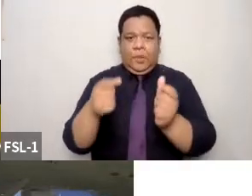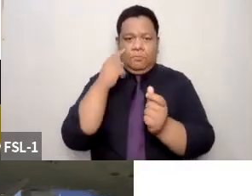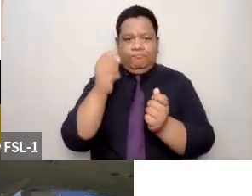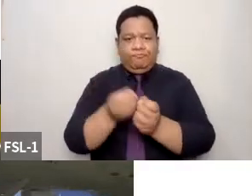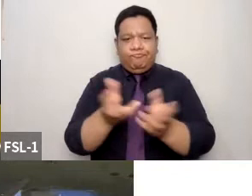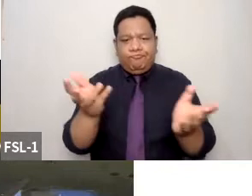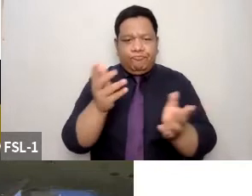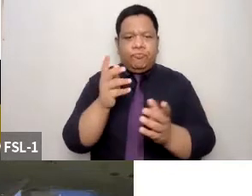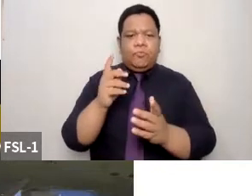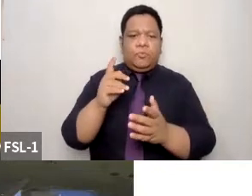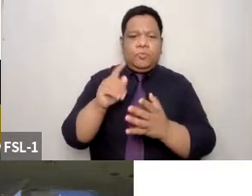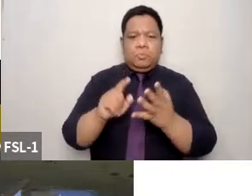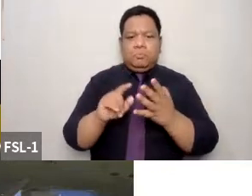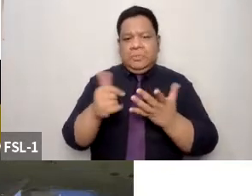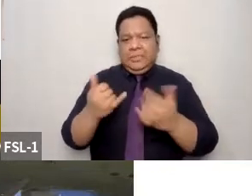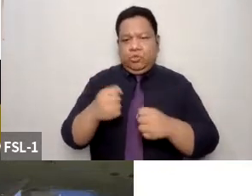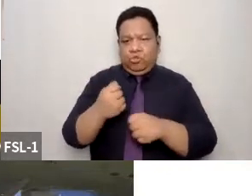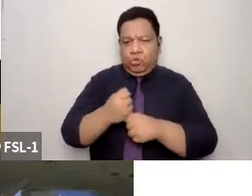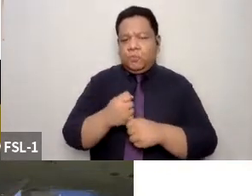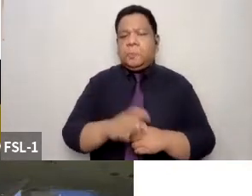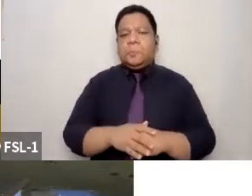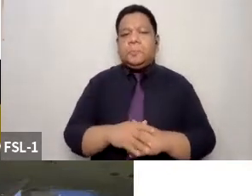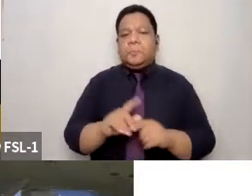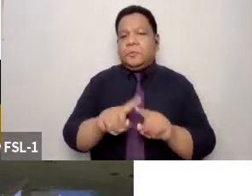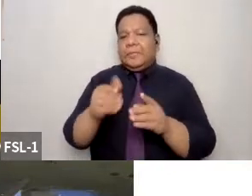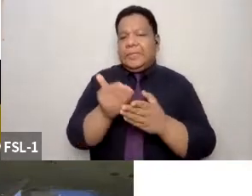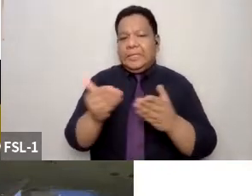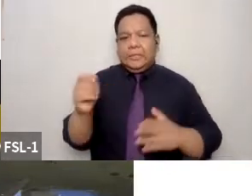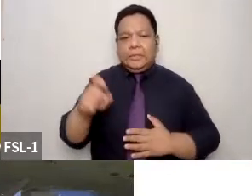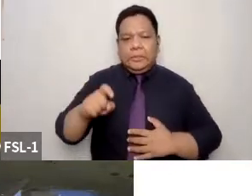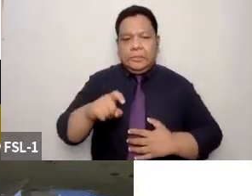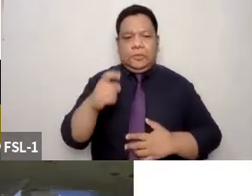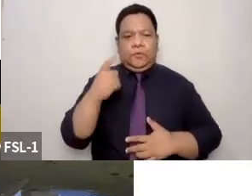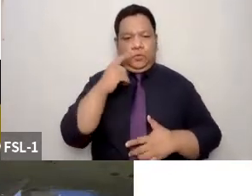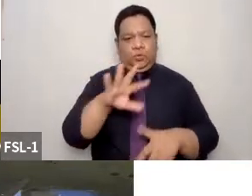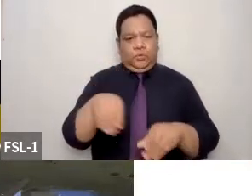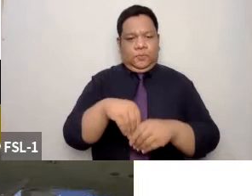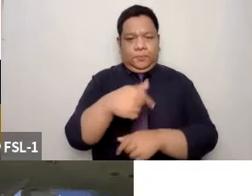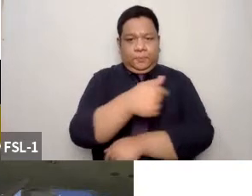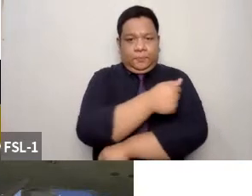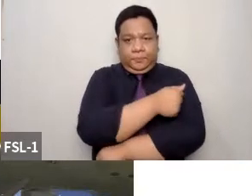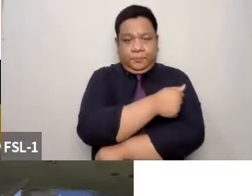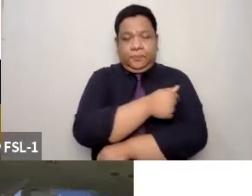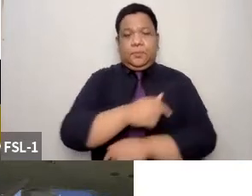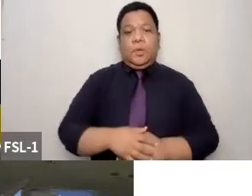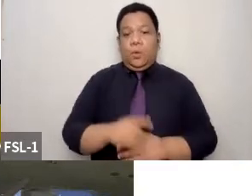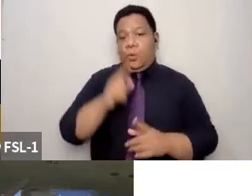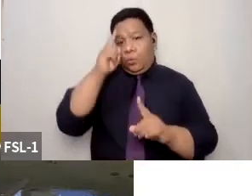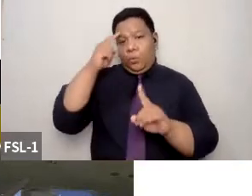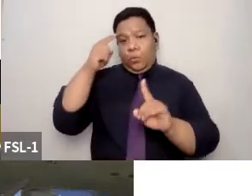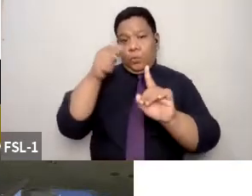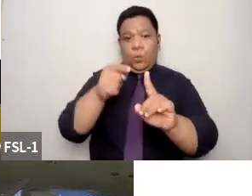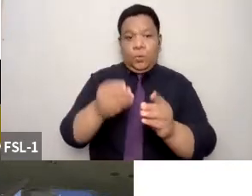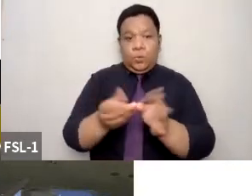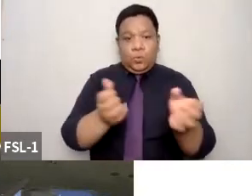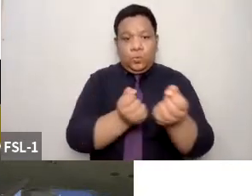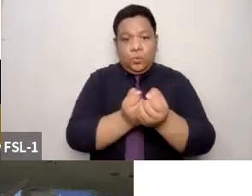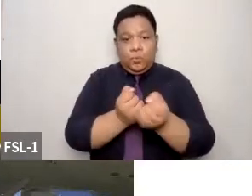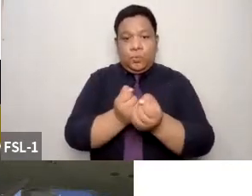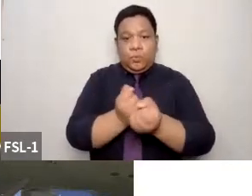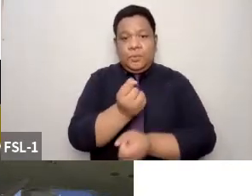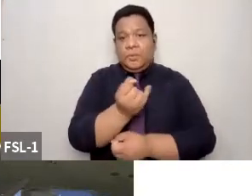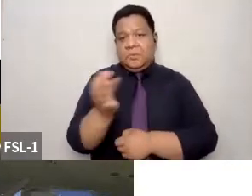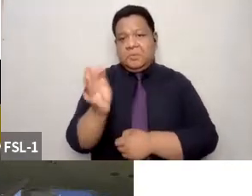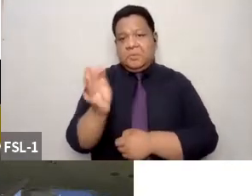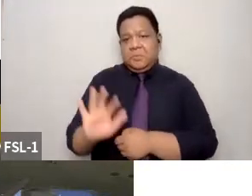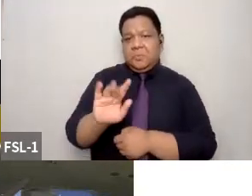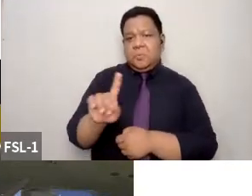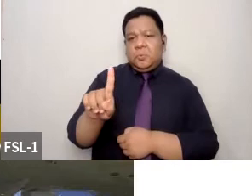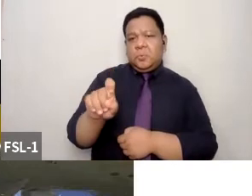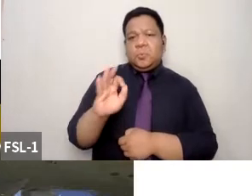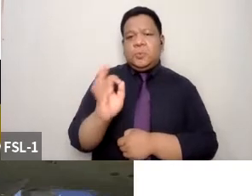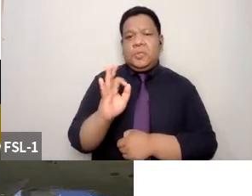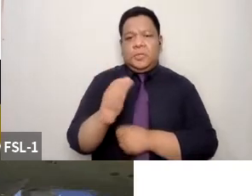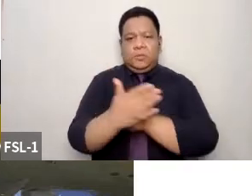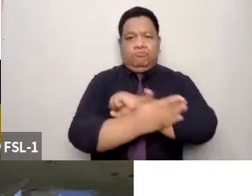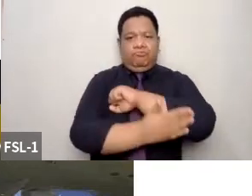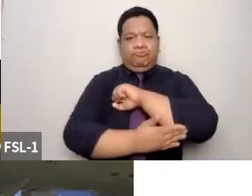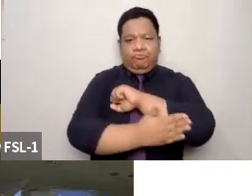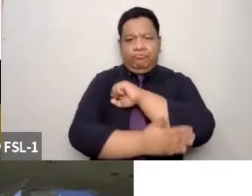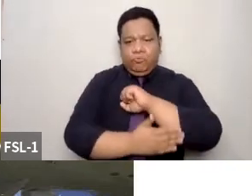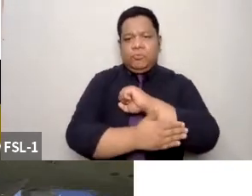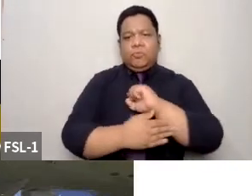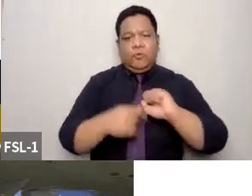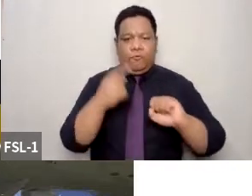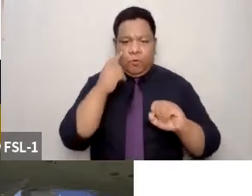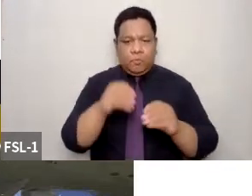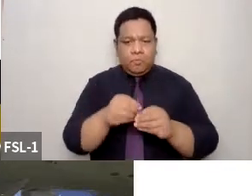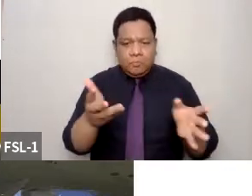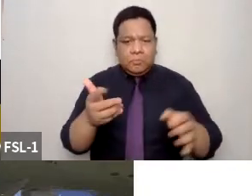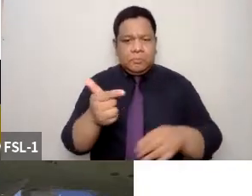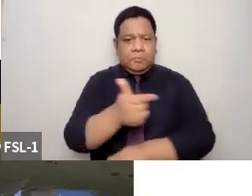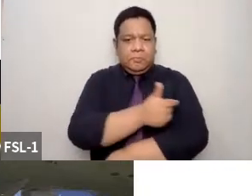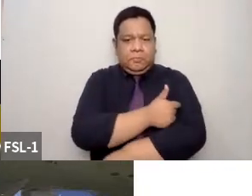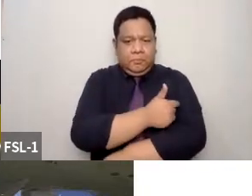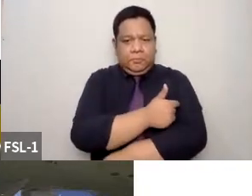These are the other equipment that we need for vaccinations and the target is to support more or less 190 countries in having COVID-19 vaccines.